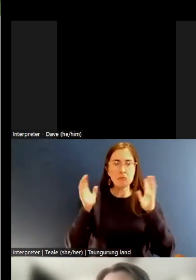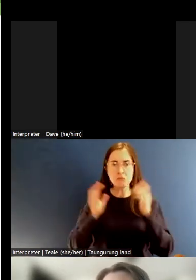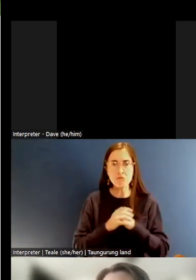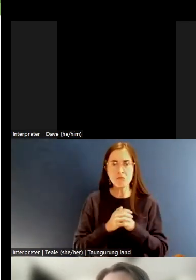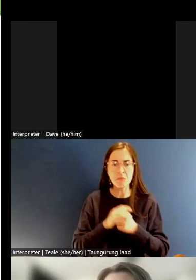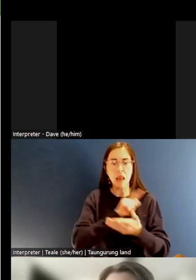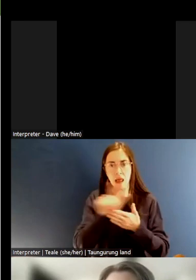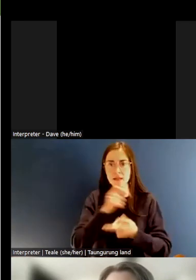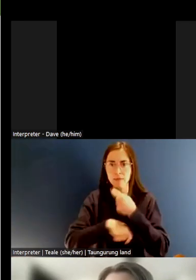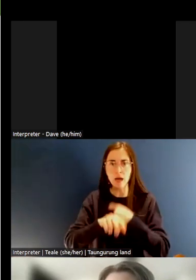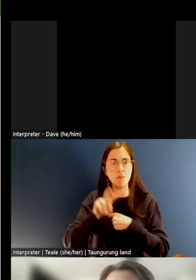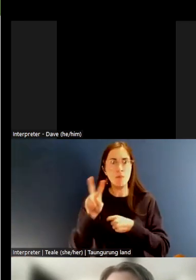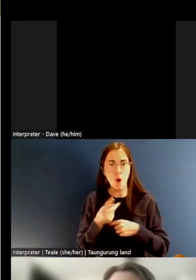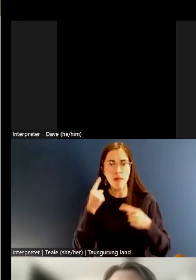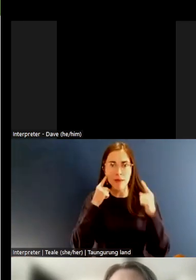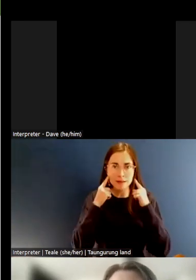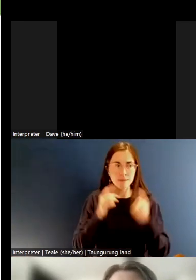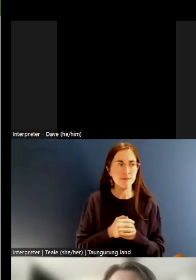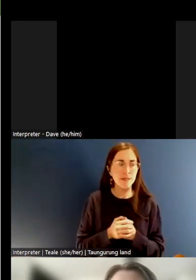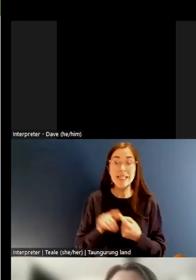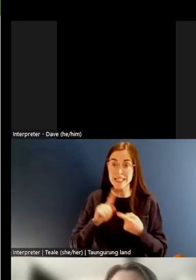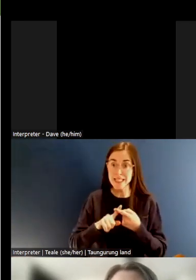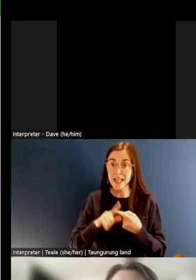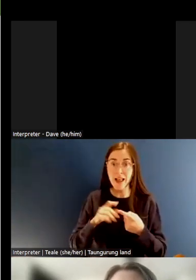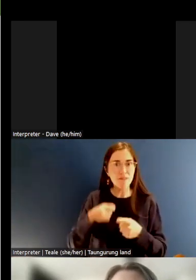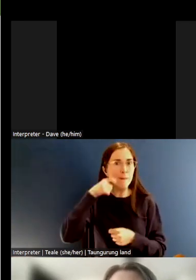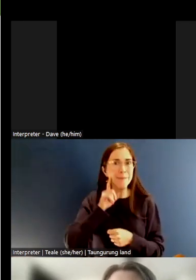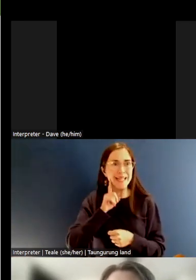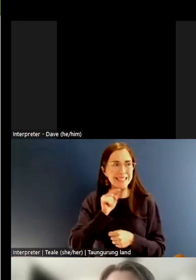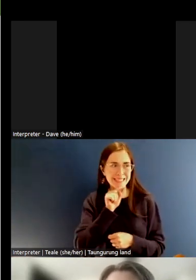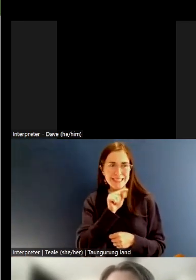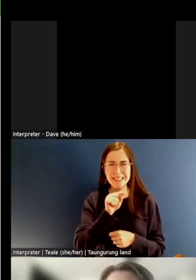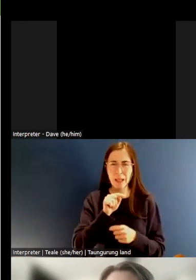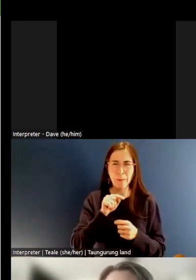And we still had the minimal and slight, the temporary conductive, and four with normal...